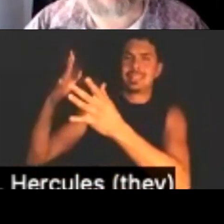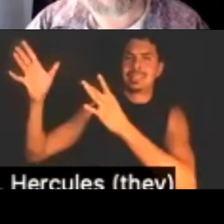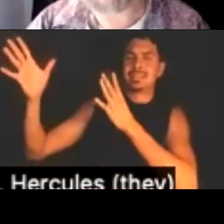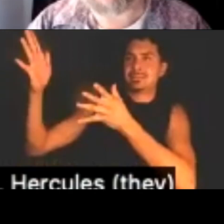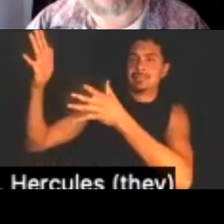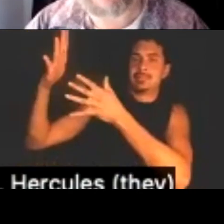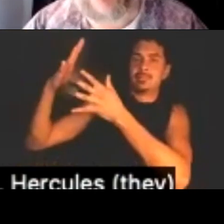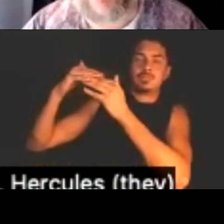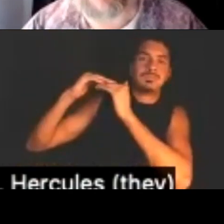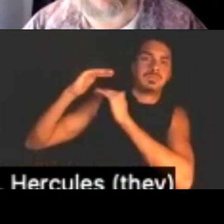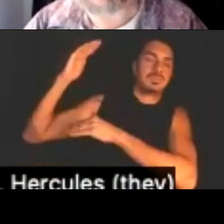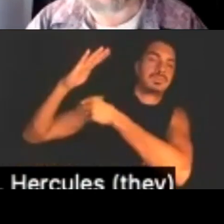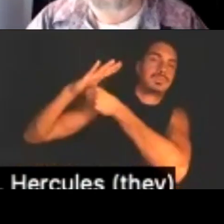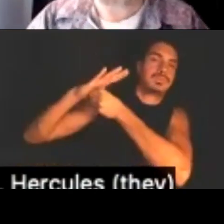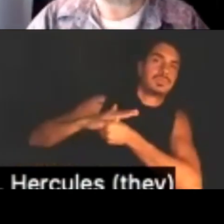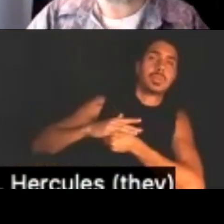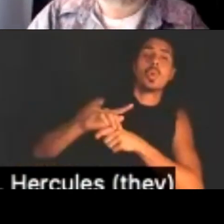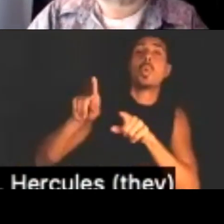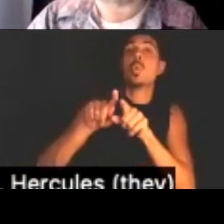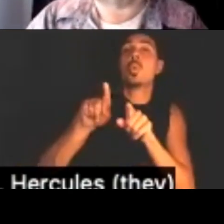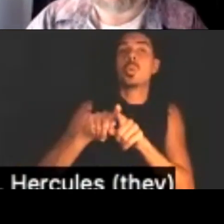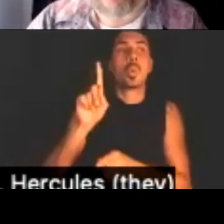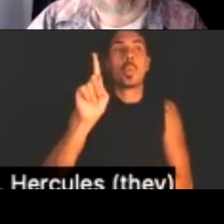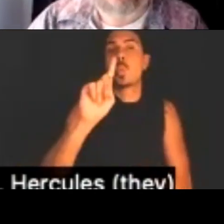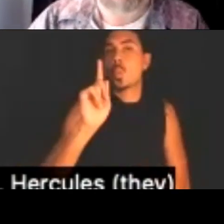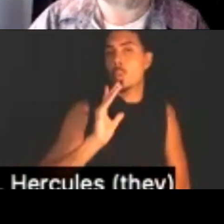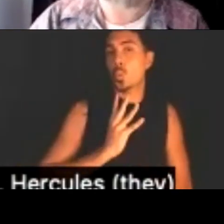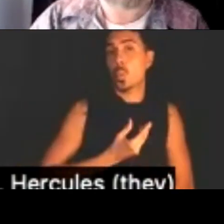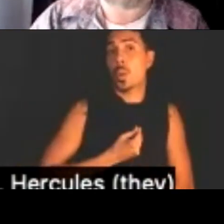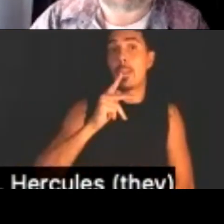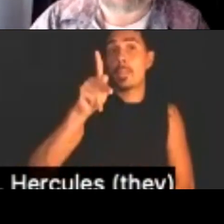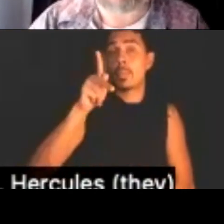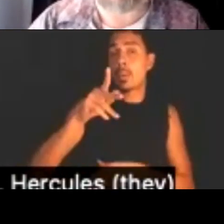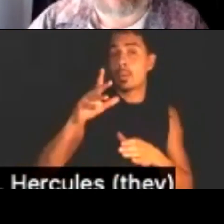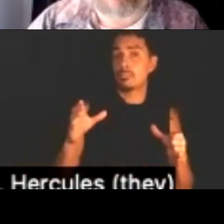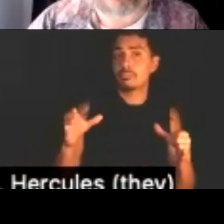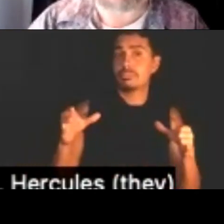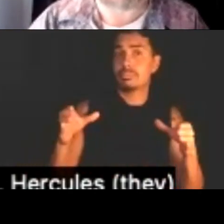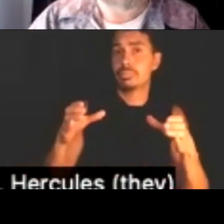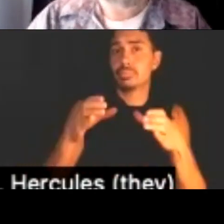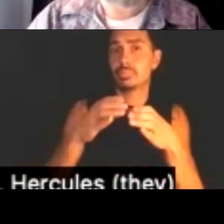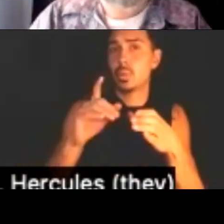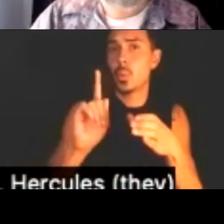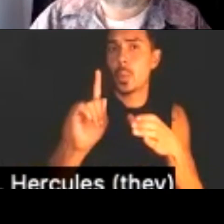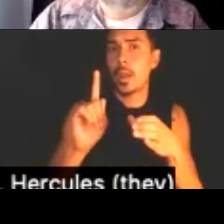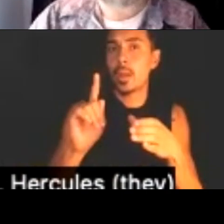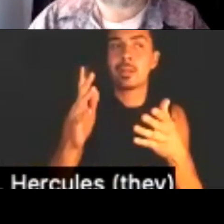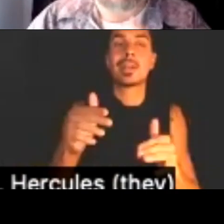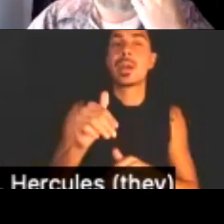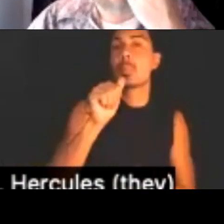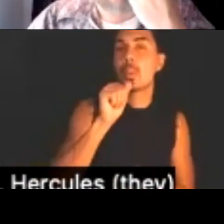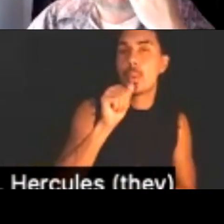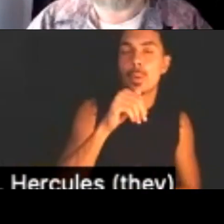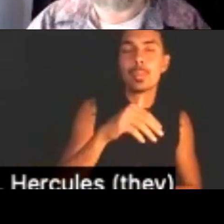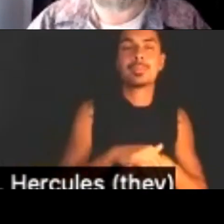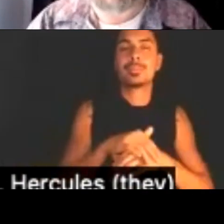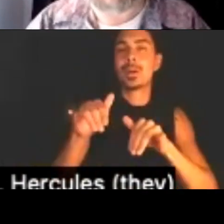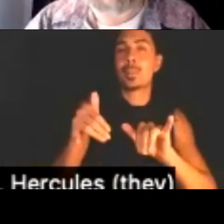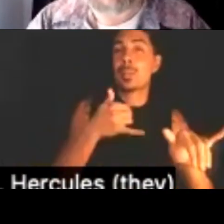have historically gathered. So if folks are meeting at bars, if folks are meeting at parties, some of those environments are more likely